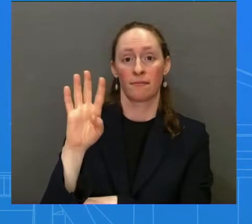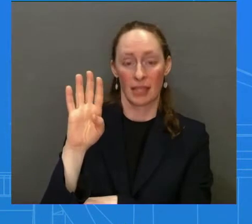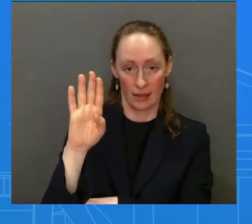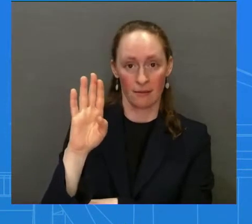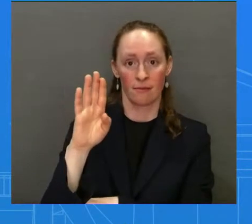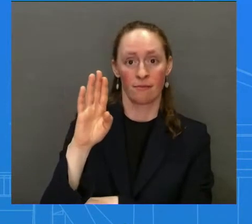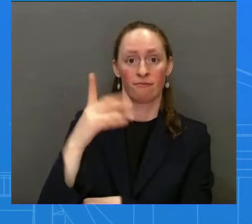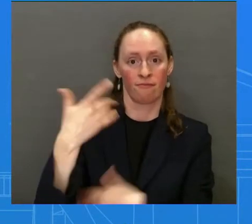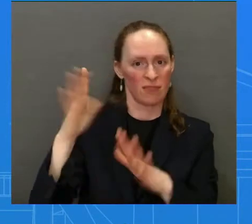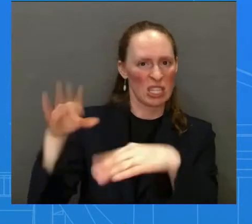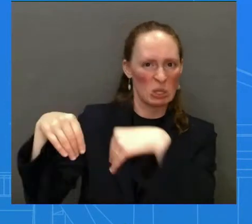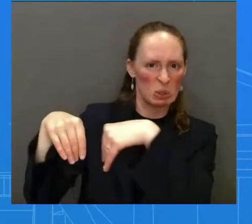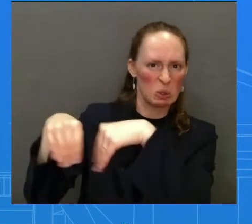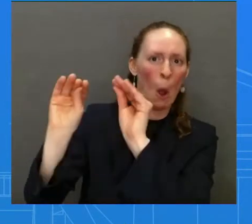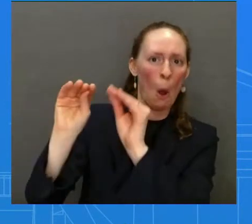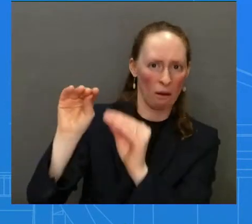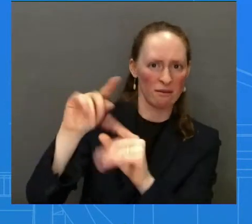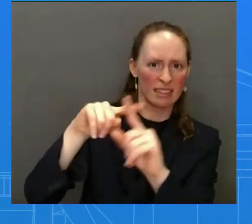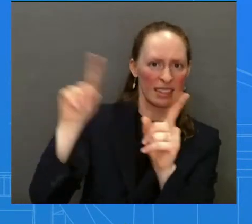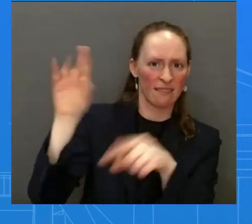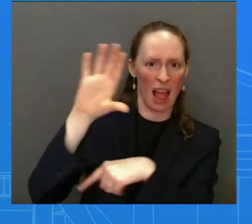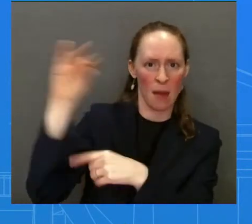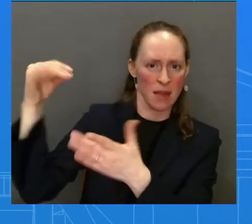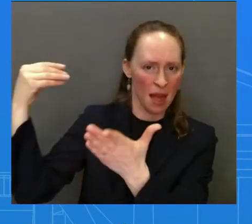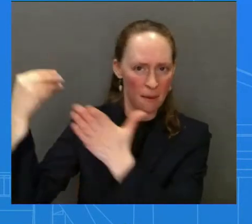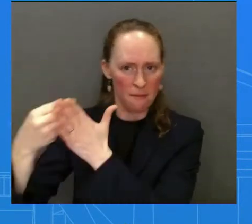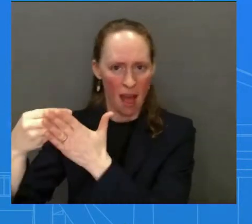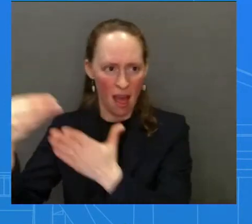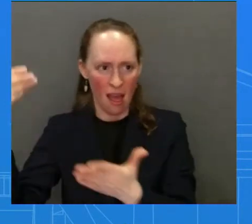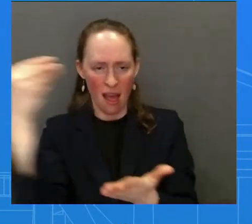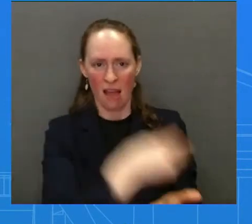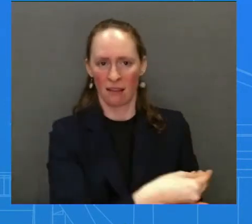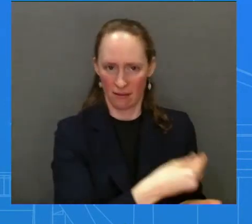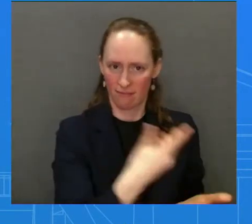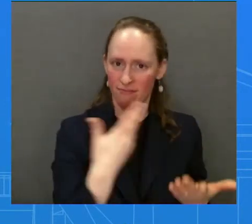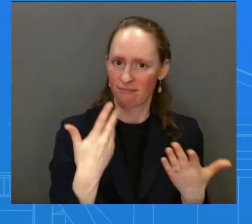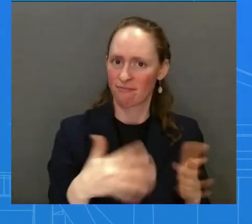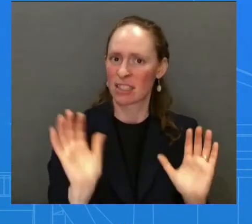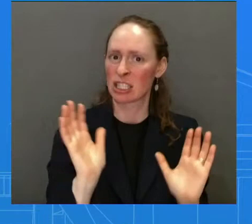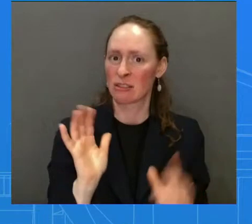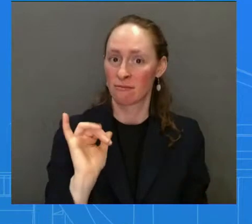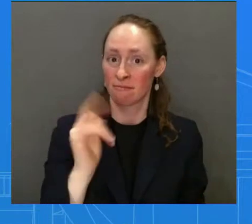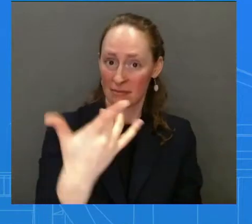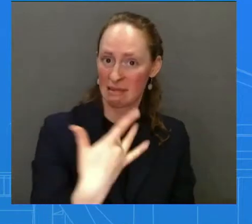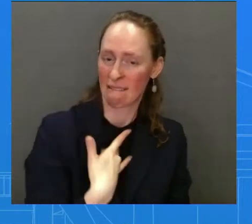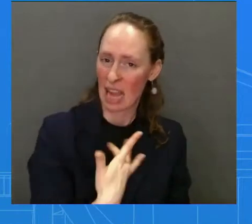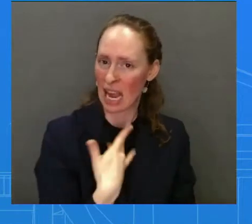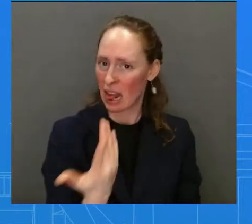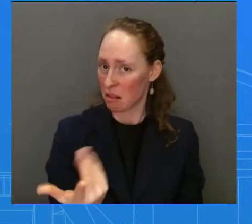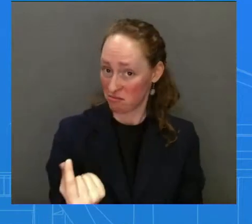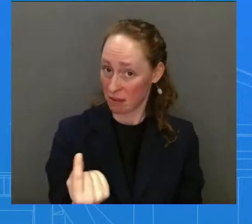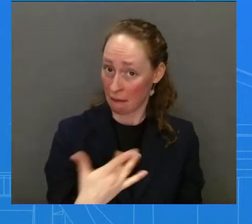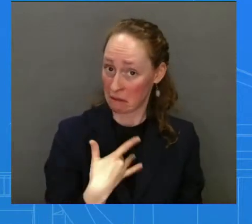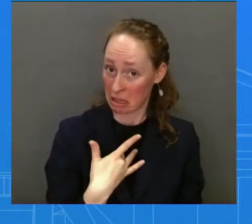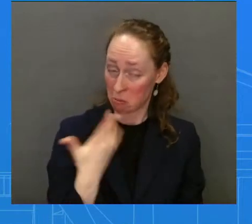Ms. Jean-Pierre: So we welcome the news, which comes at no cost to taxpayers. This is a process run by the FDIC, as you know.